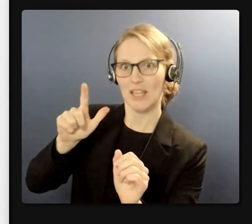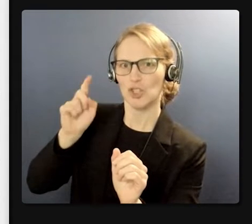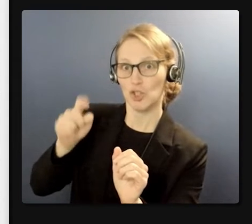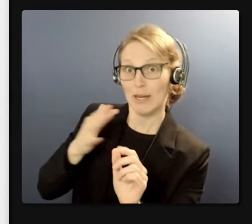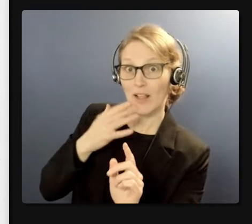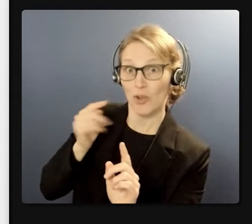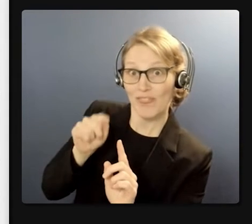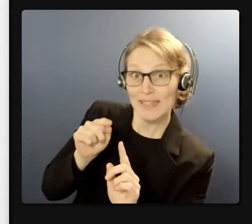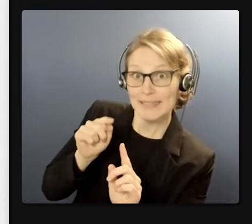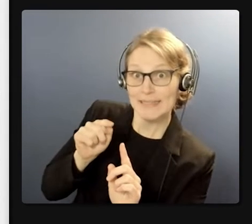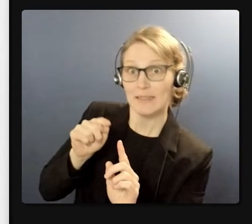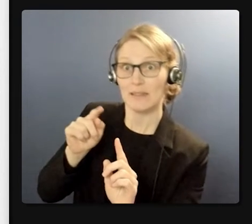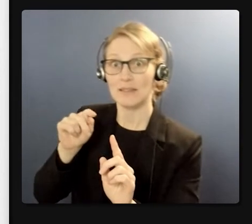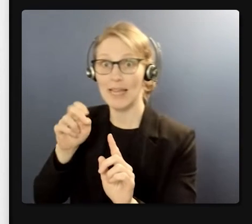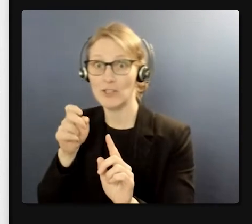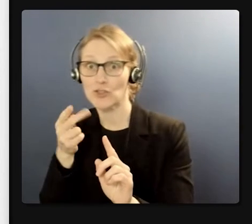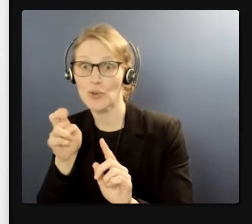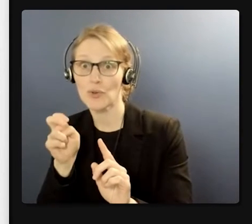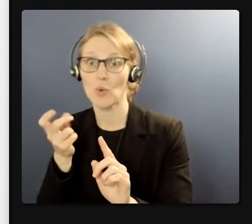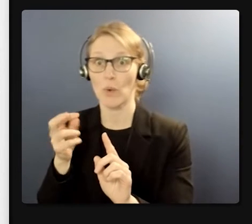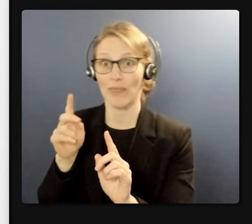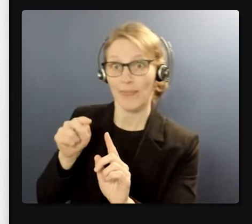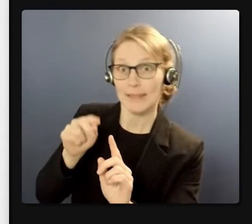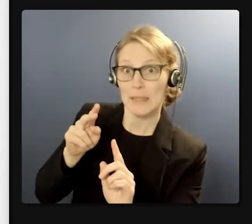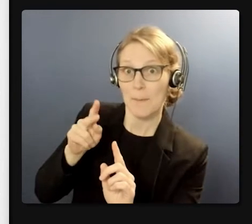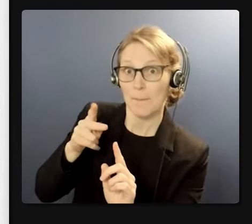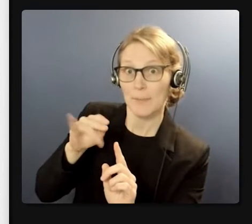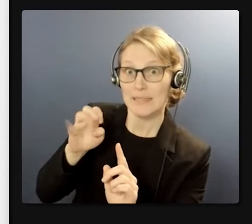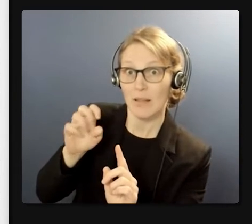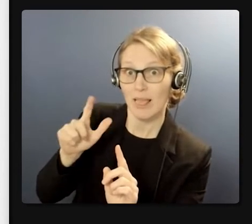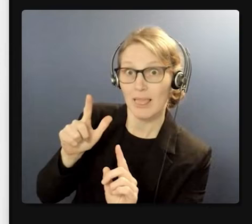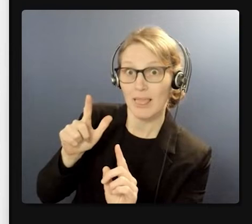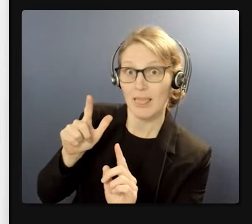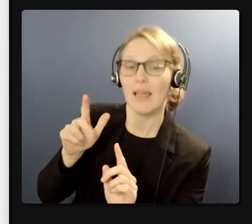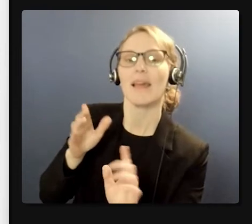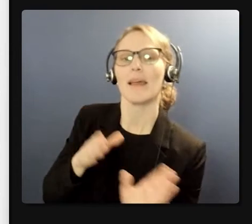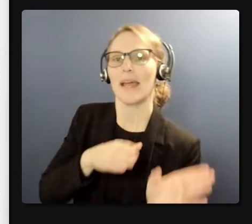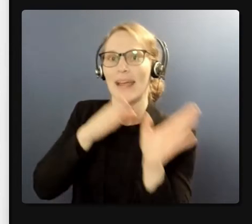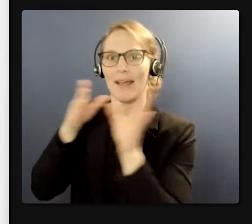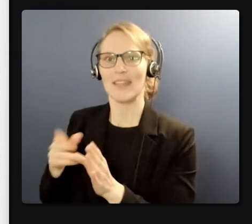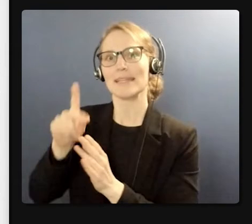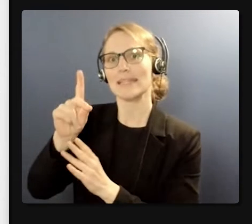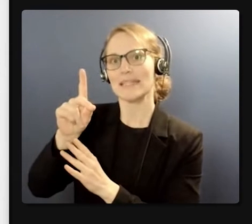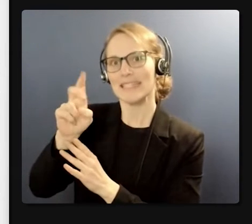Should I color this texture or this pixel? And then you have a decent saturated base color,